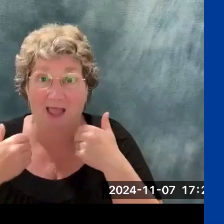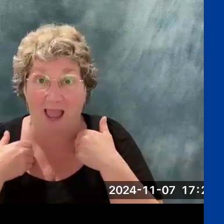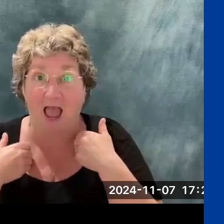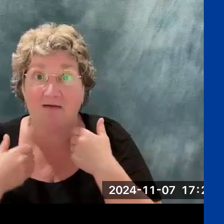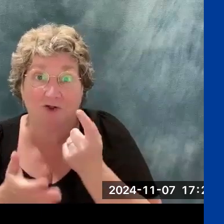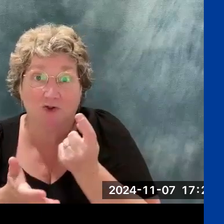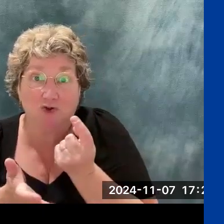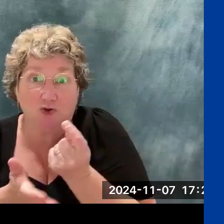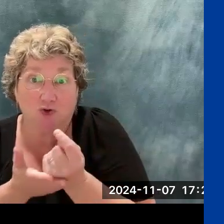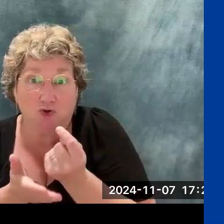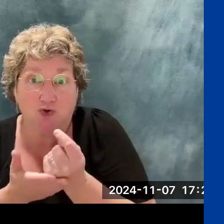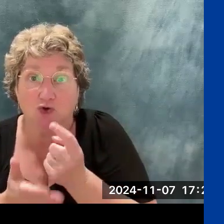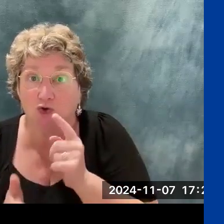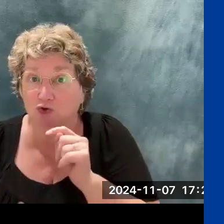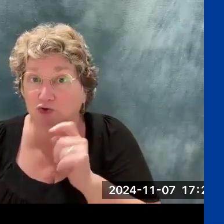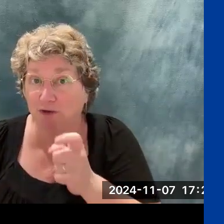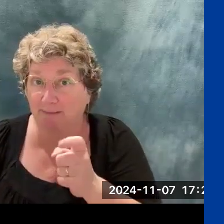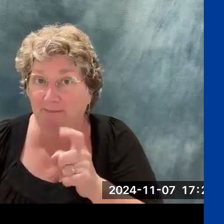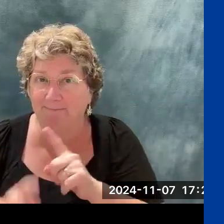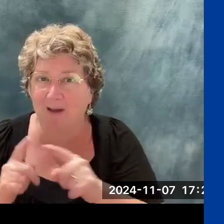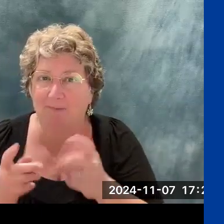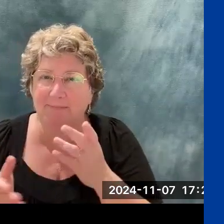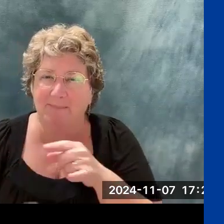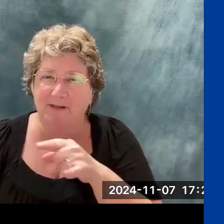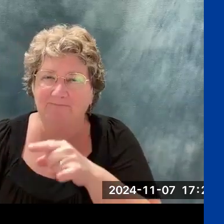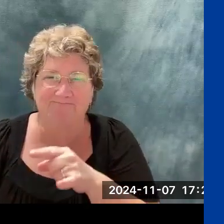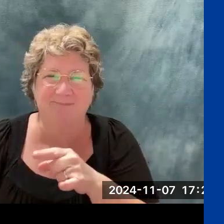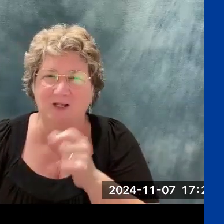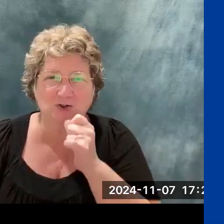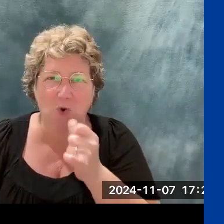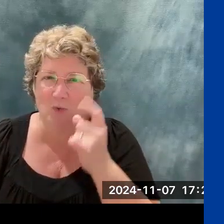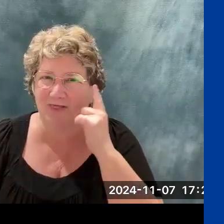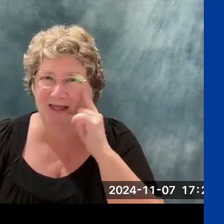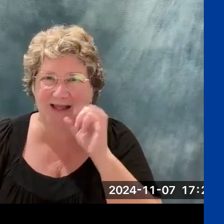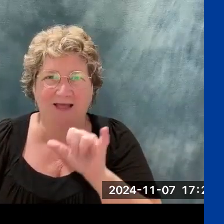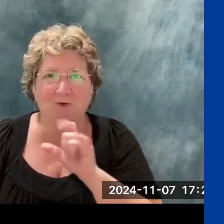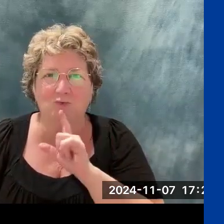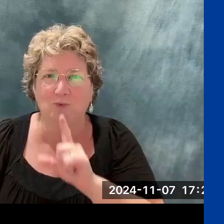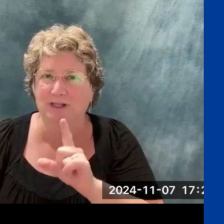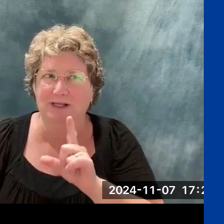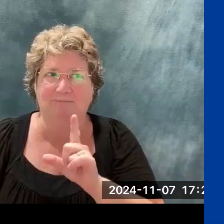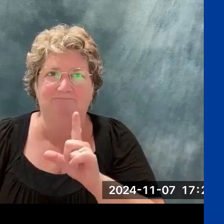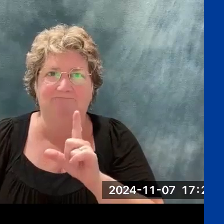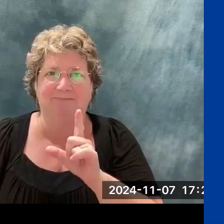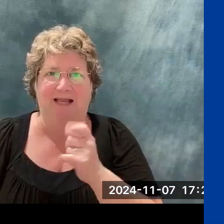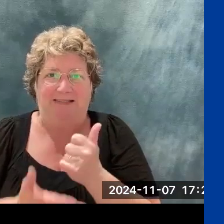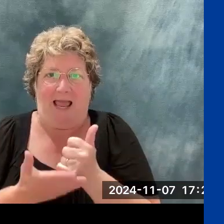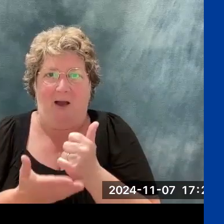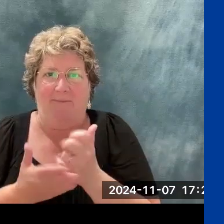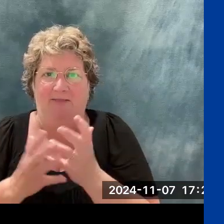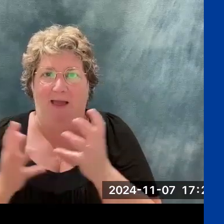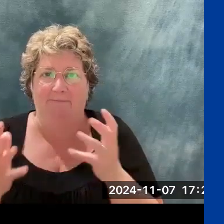I think earlier in the chat, we talked about somebody had mentioned asking them what's helpful, right? Talk therapy might not be for them.